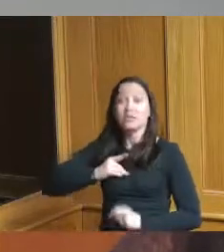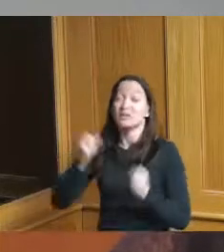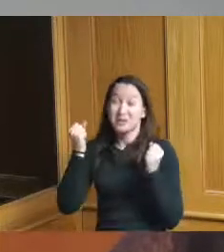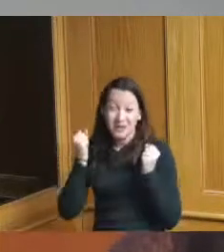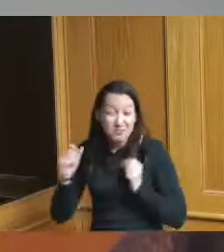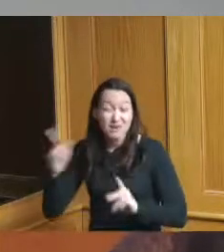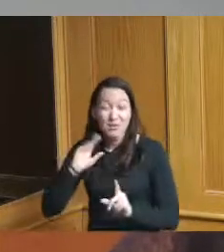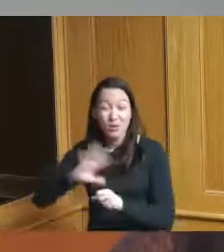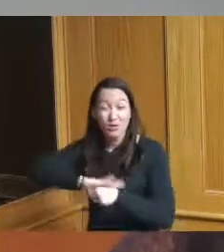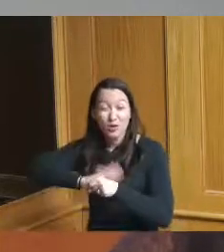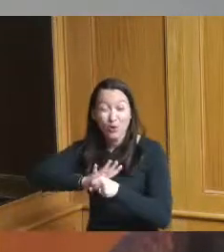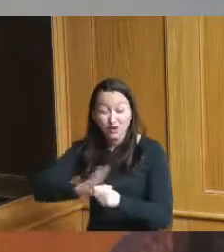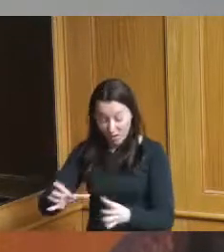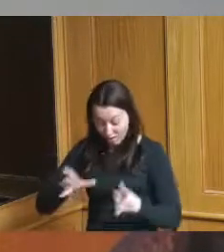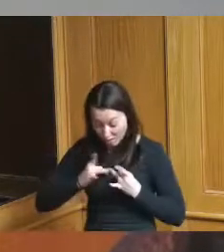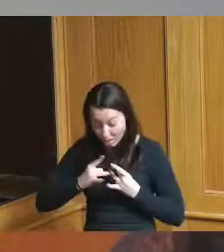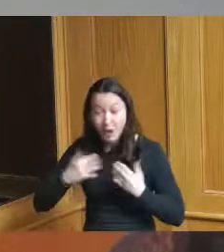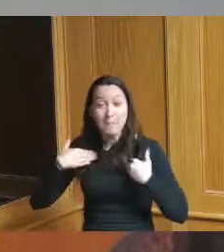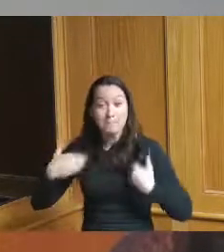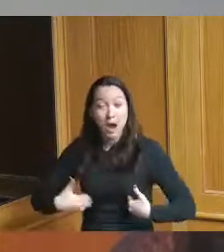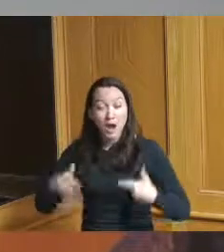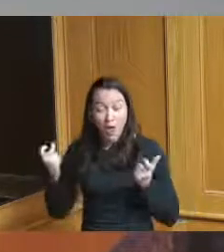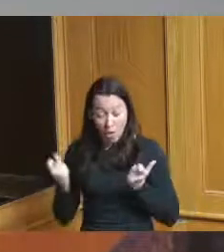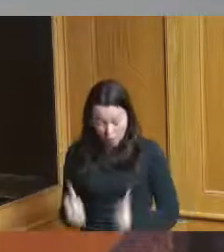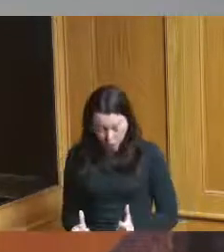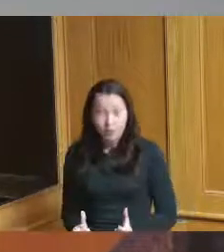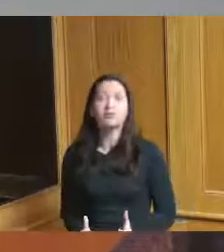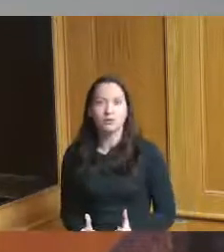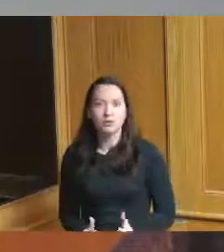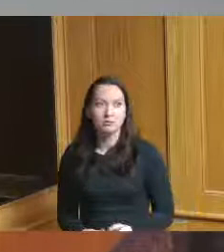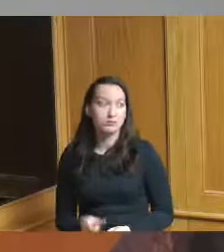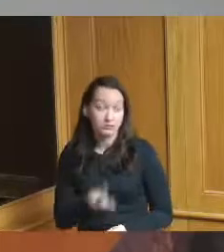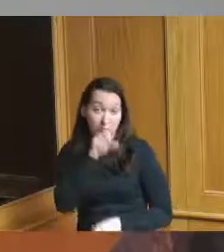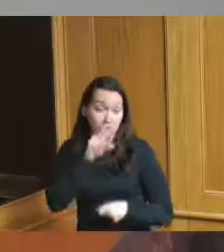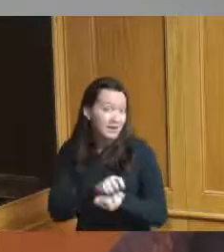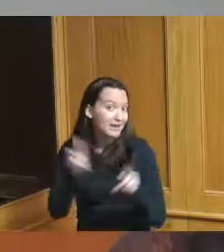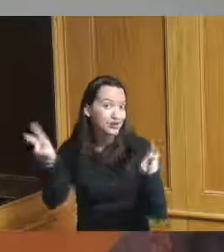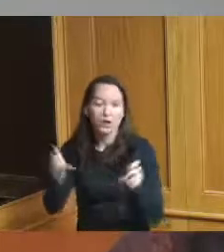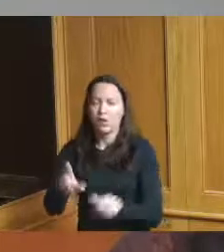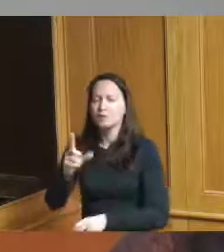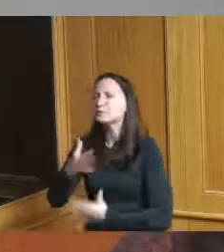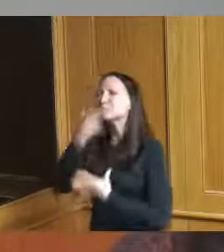long-term Covid and it's a real concern it is so I just it's so interesting to me and I just yeah